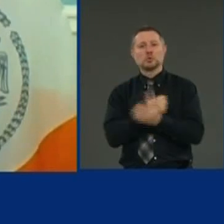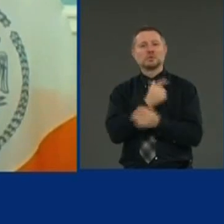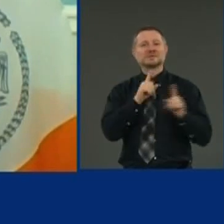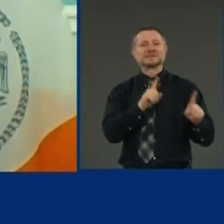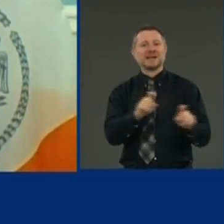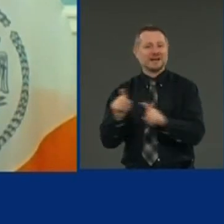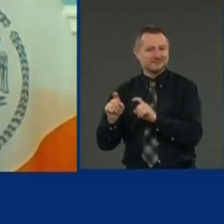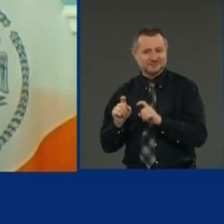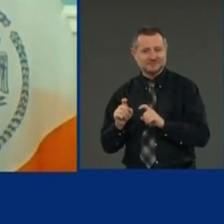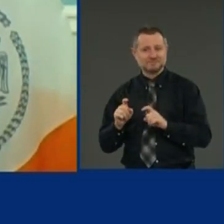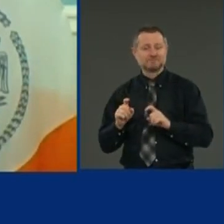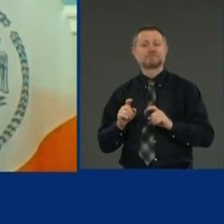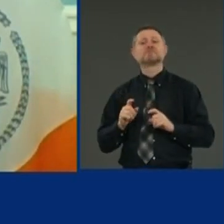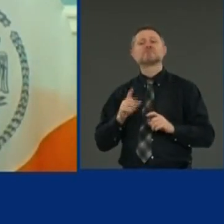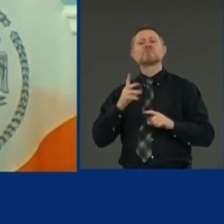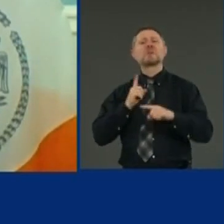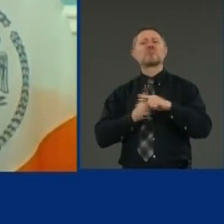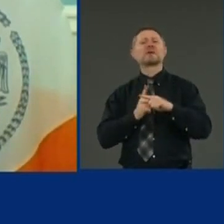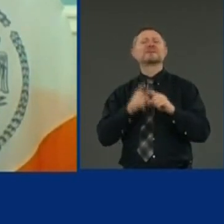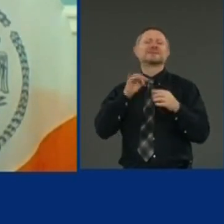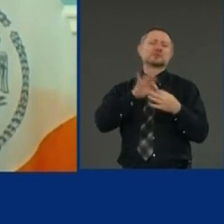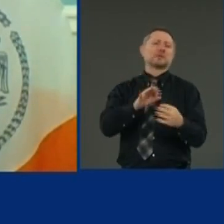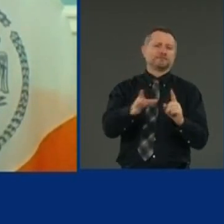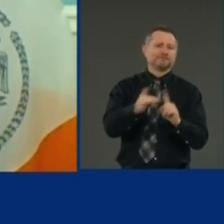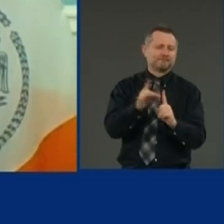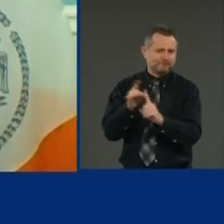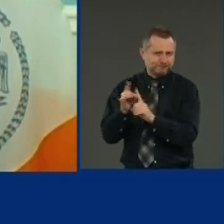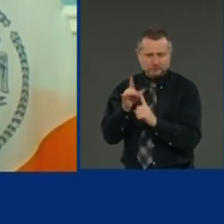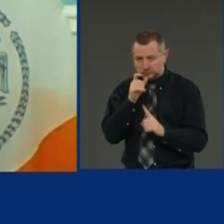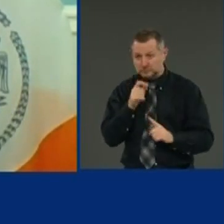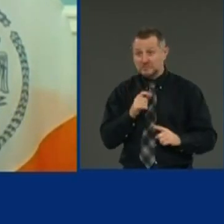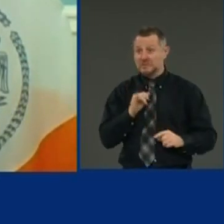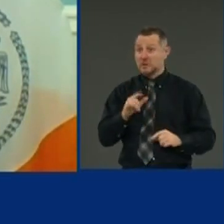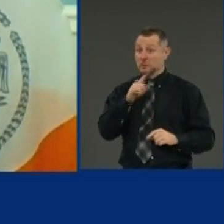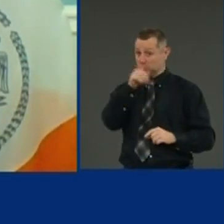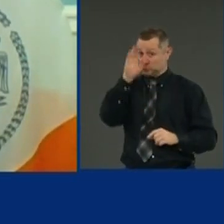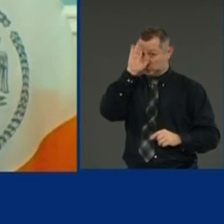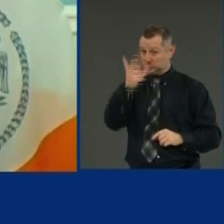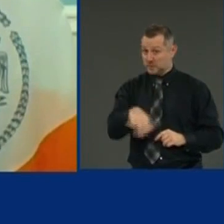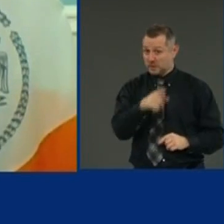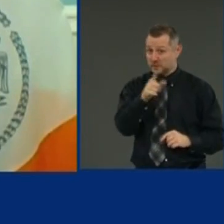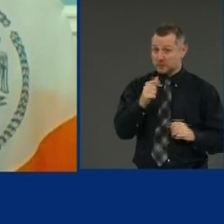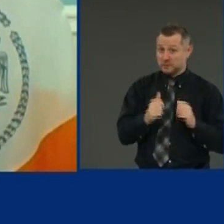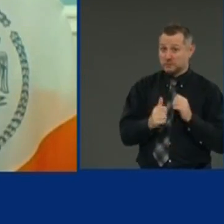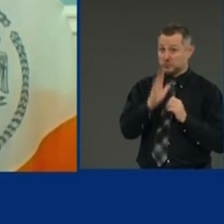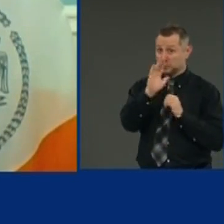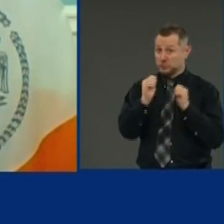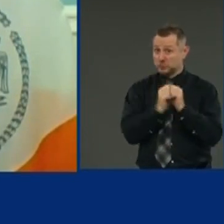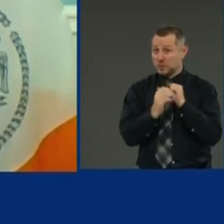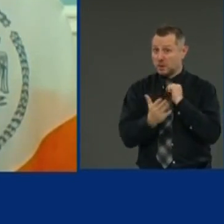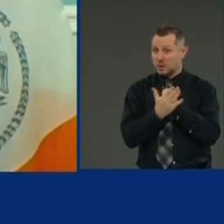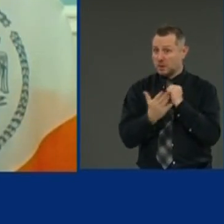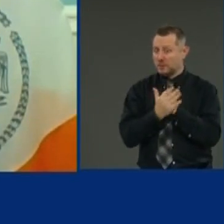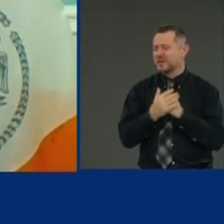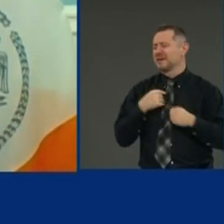WE ALSO HAVE SAID WE WANT TO BE BELOW 15 PERCENT OF ALL NEW TESTING -- POSITIVE RESULTS FOR